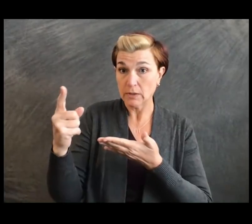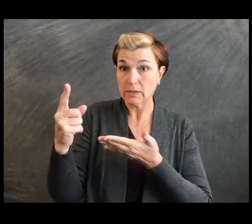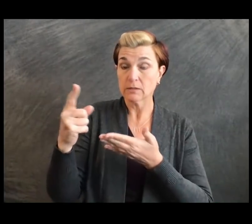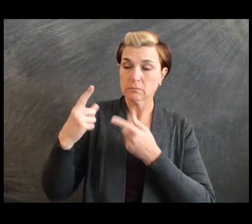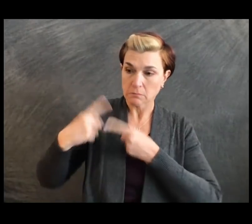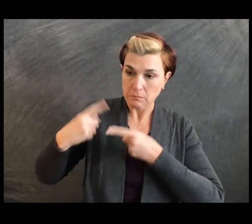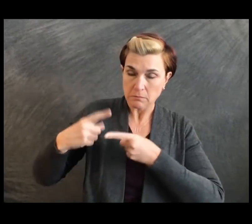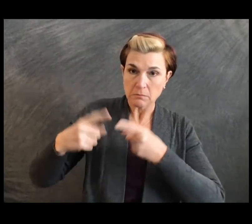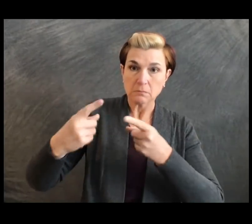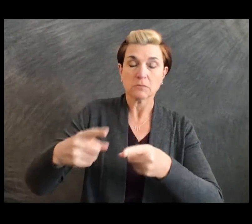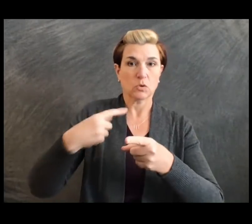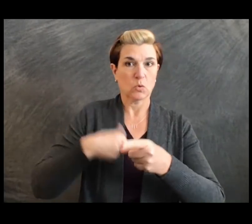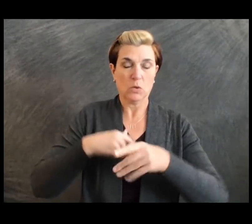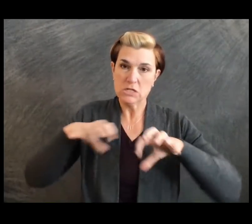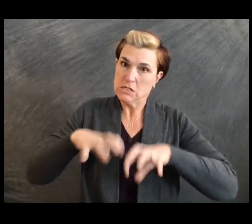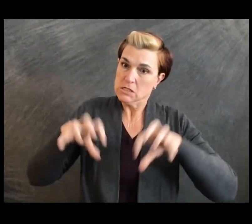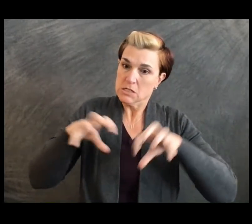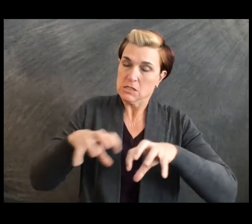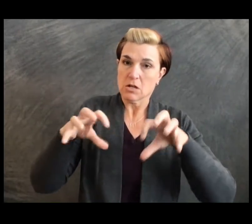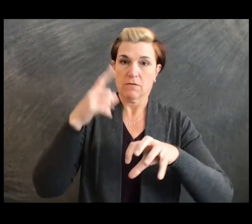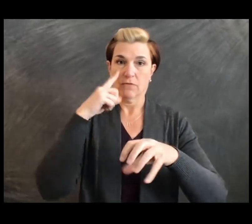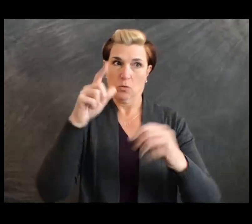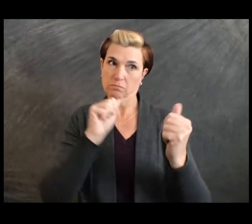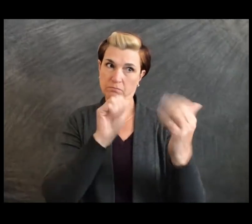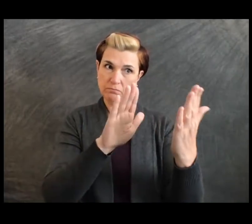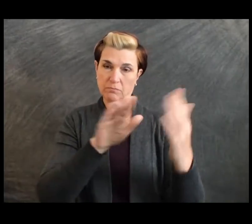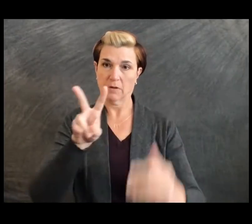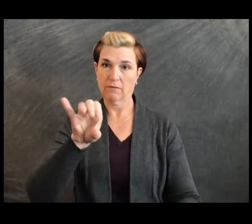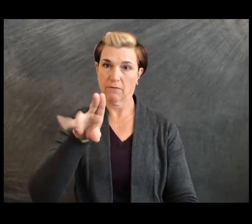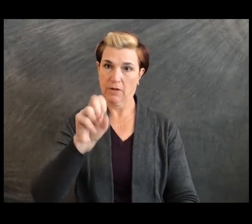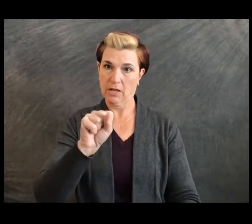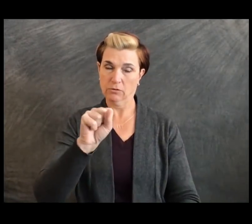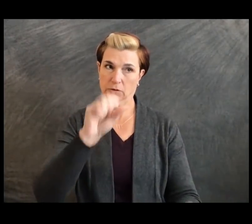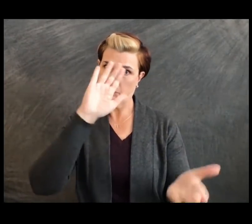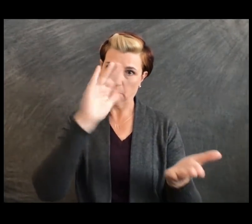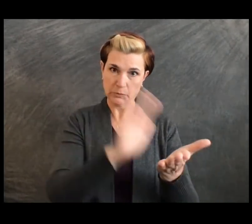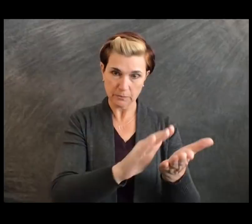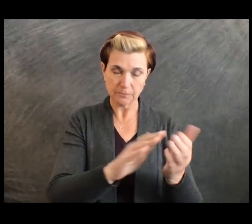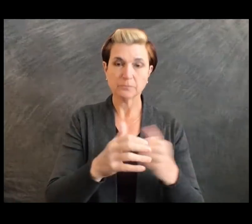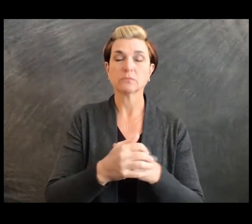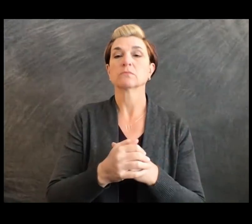virus governor's mayor's the businesses charities and citizens are all working